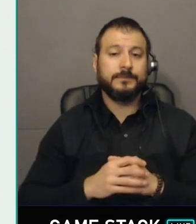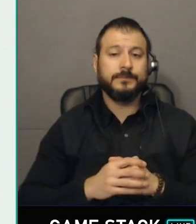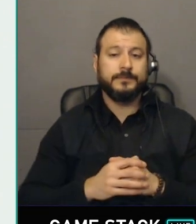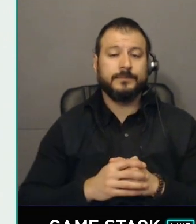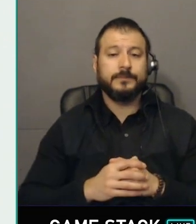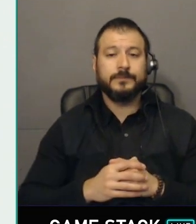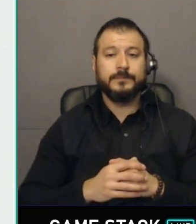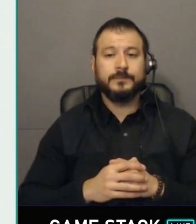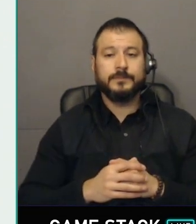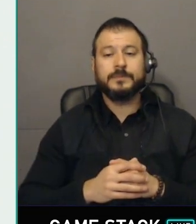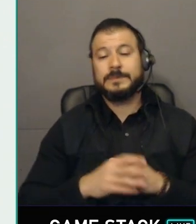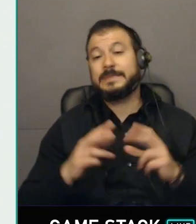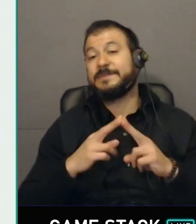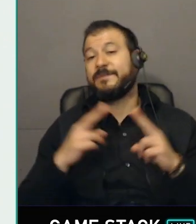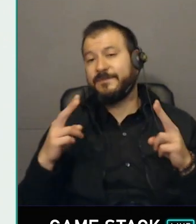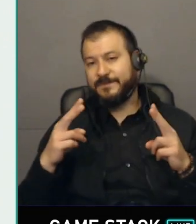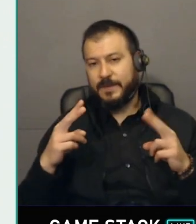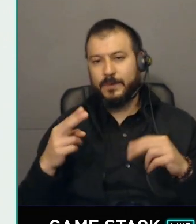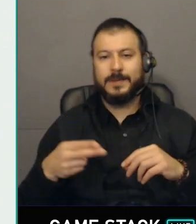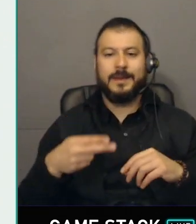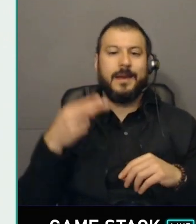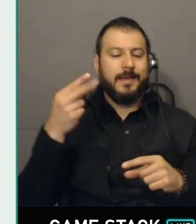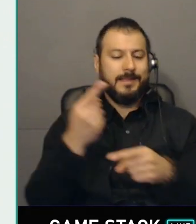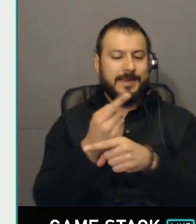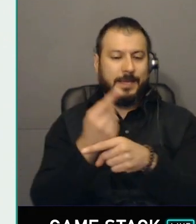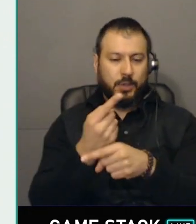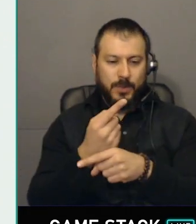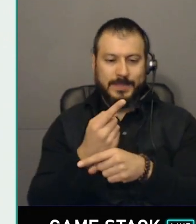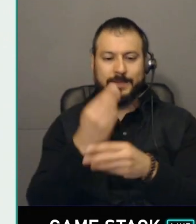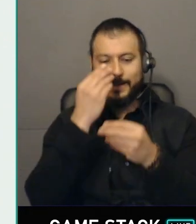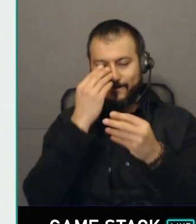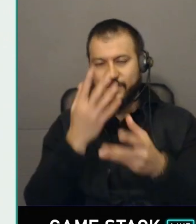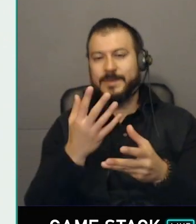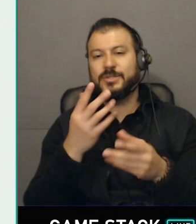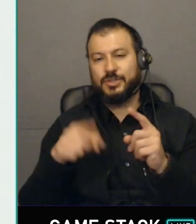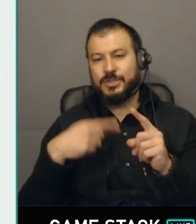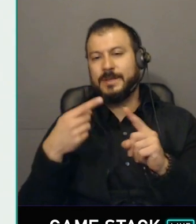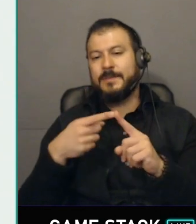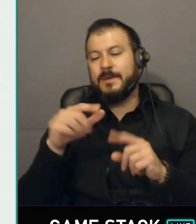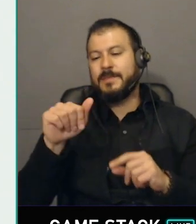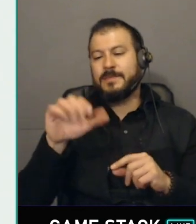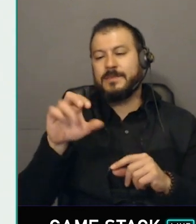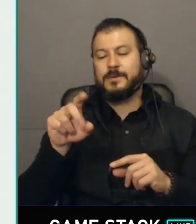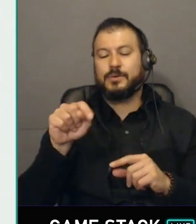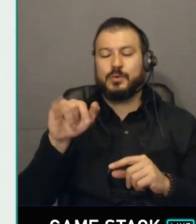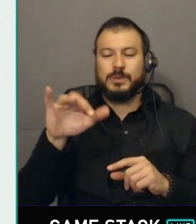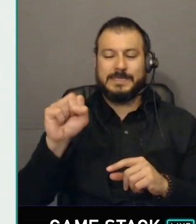So, it's very highly accurate information about the acoustical space in a game.